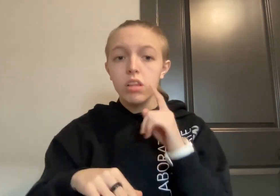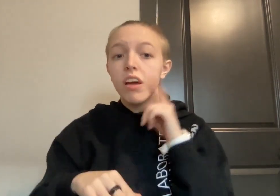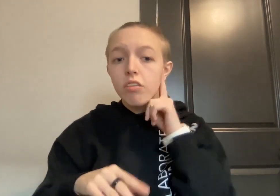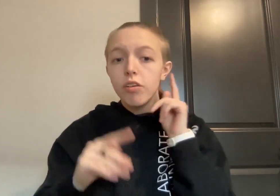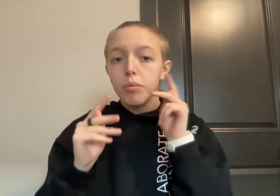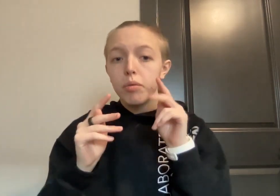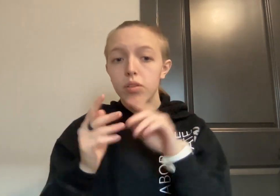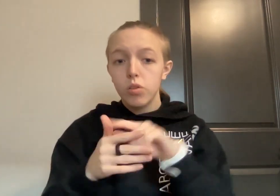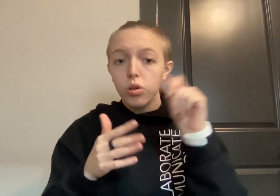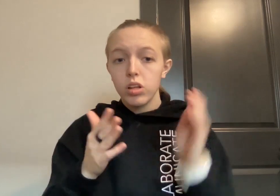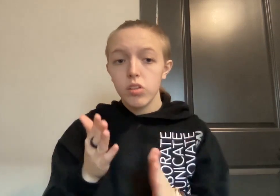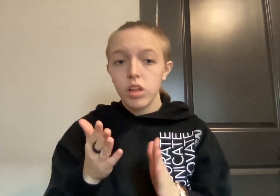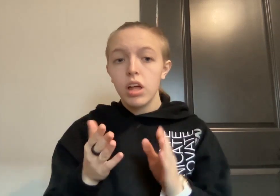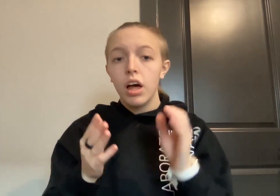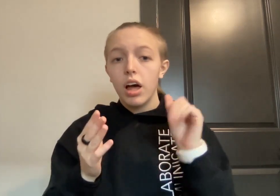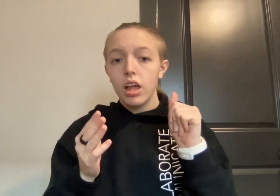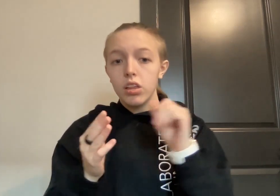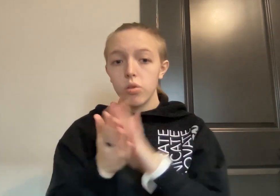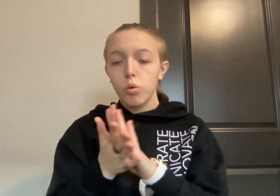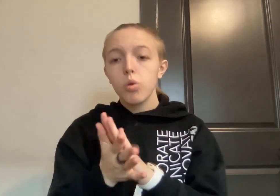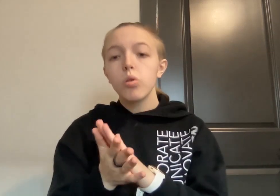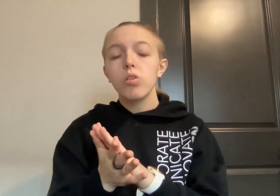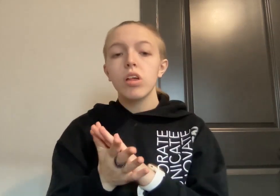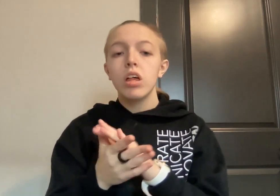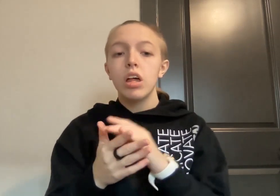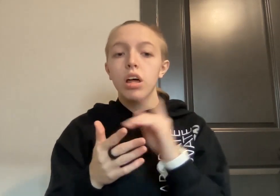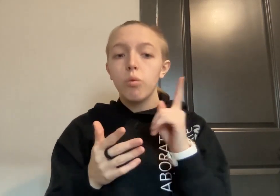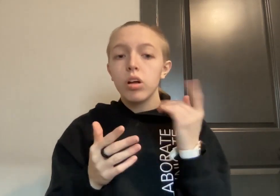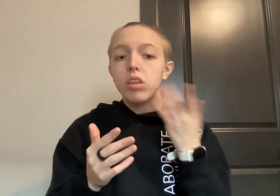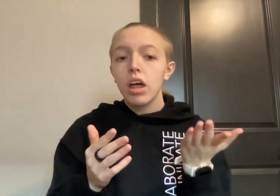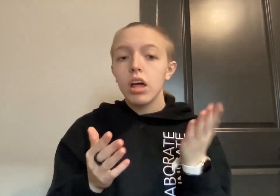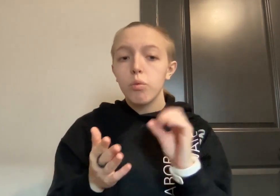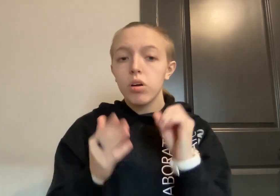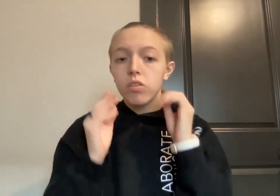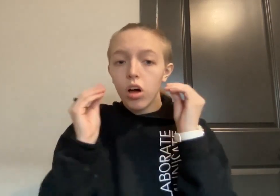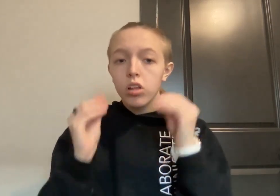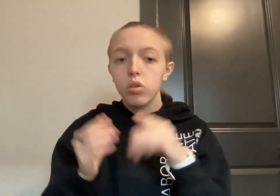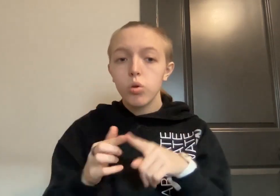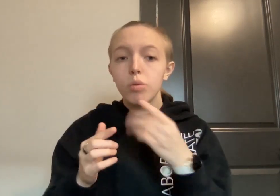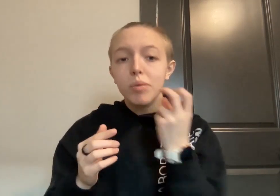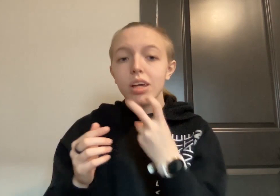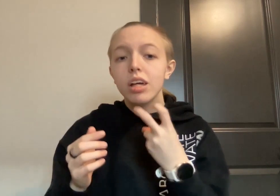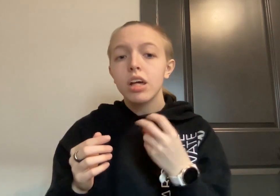deaf students at schools where they were taught to speak